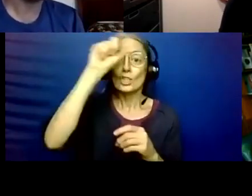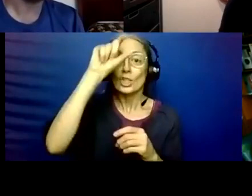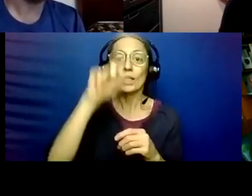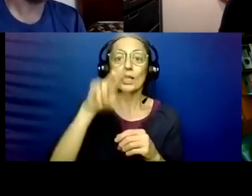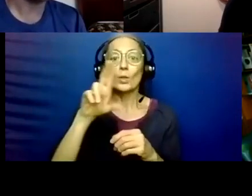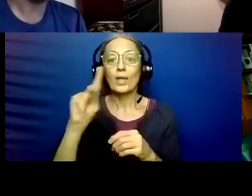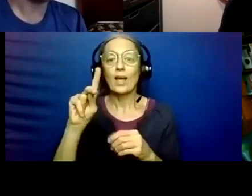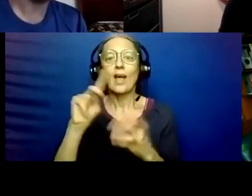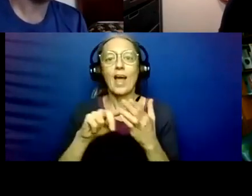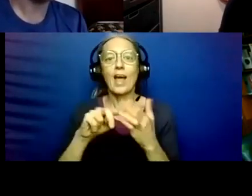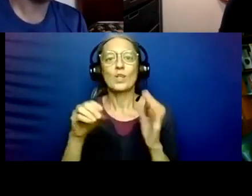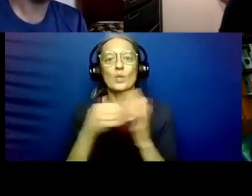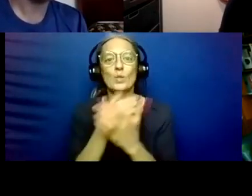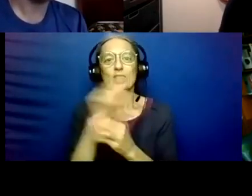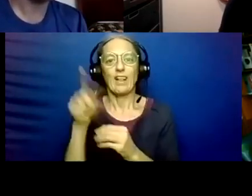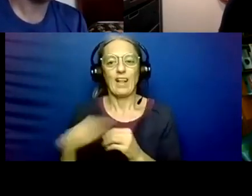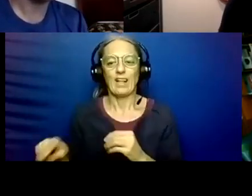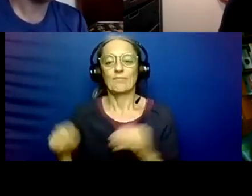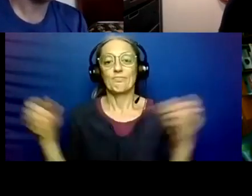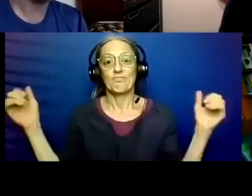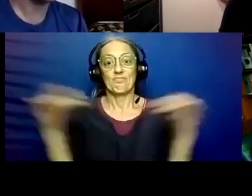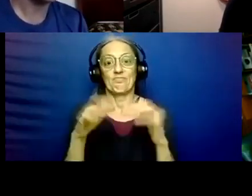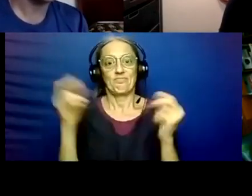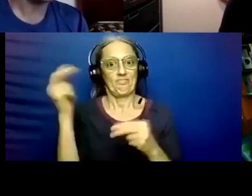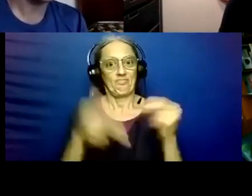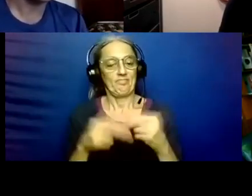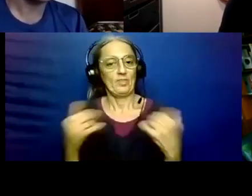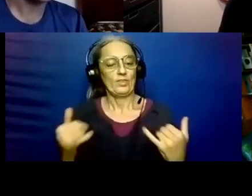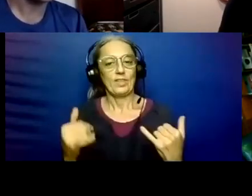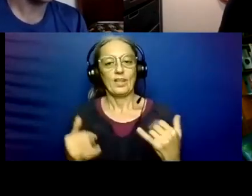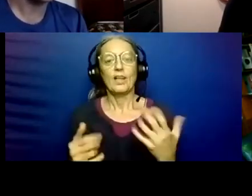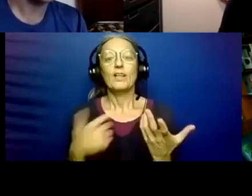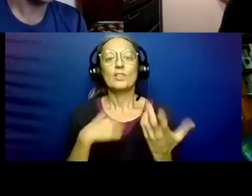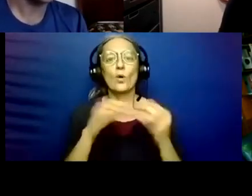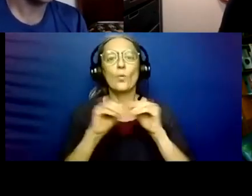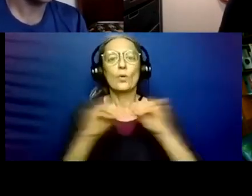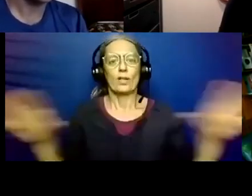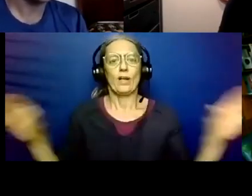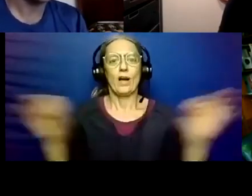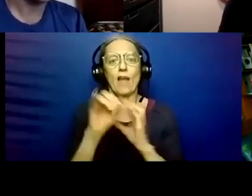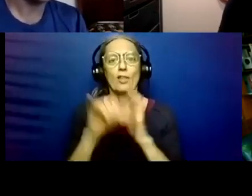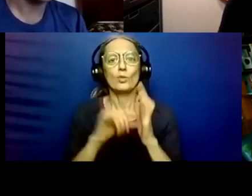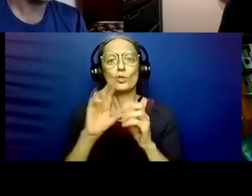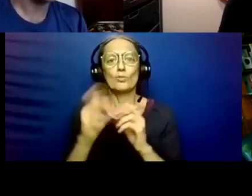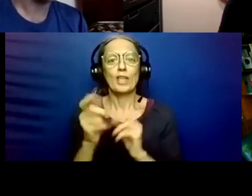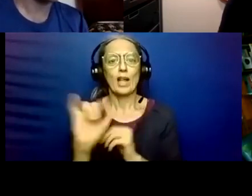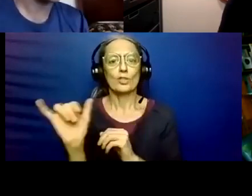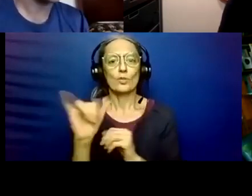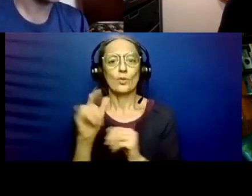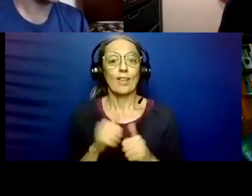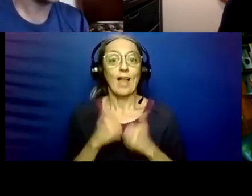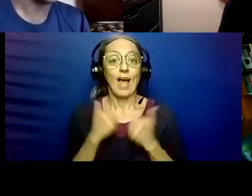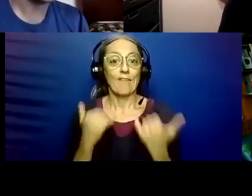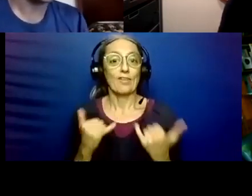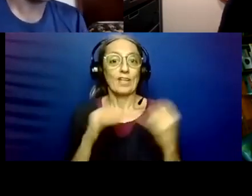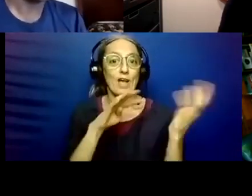To ensure we can accommodate everyone, we're also live streaming the webinar to our YouTube channel. Before I turn it over to Bob and Hari,